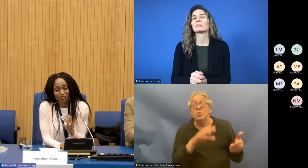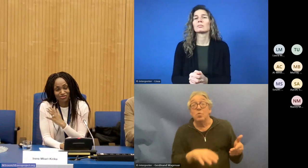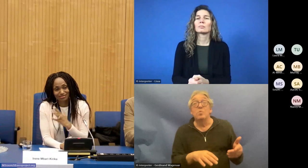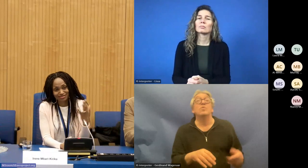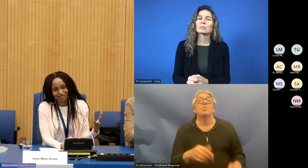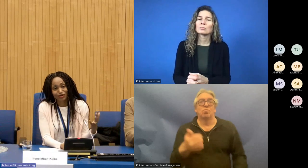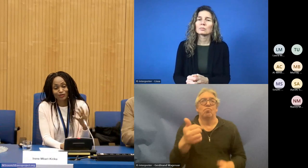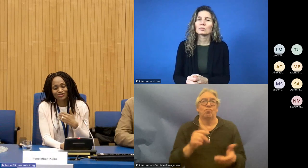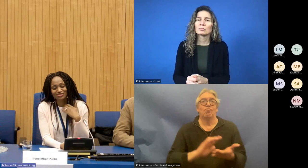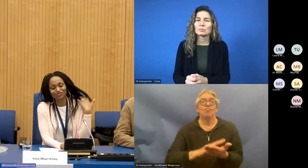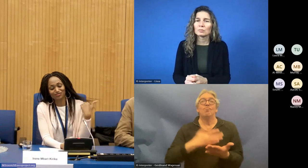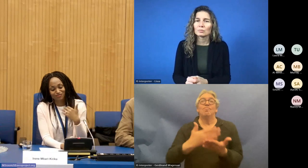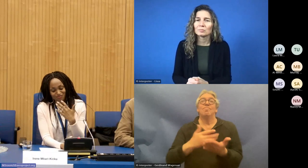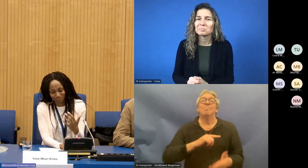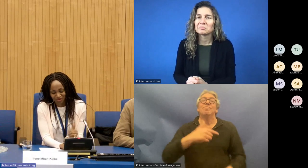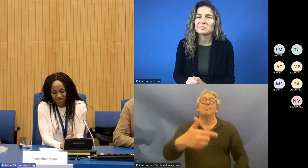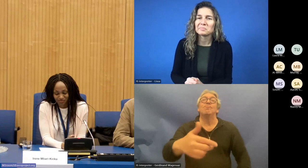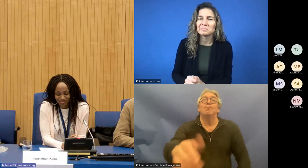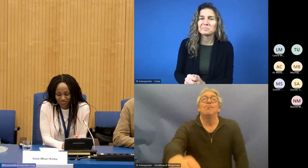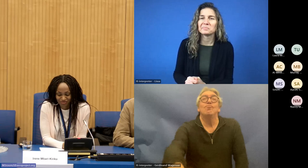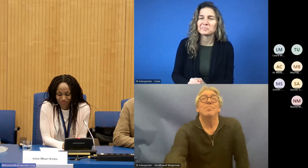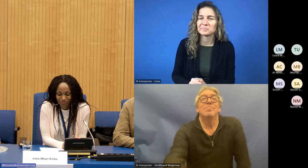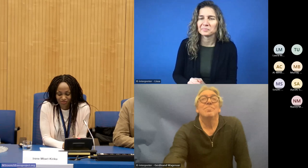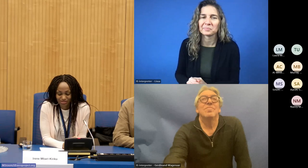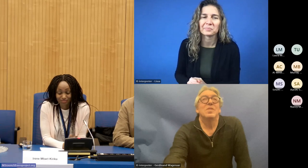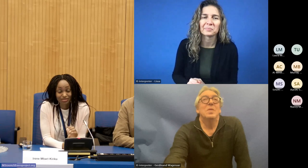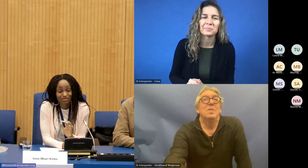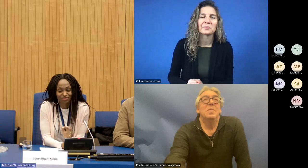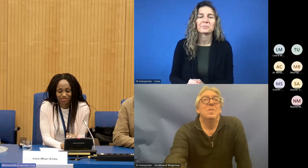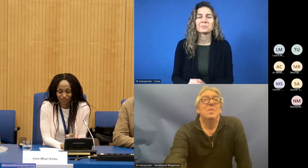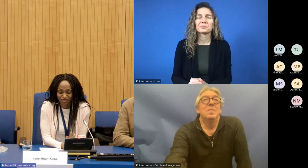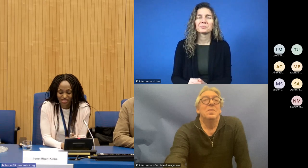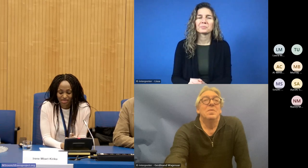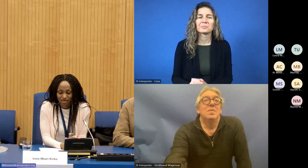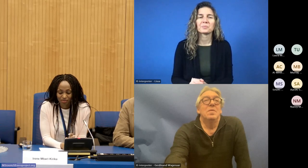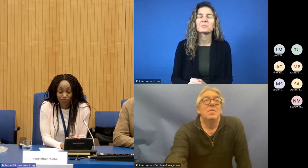are both in technology, we have had quite a bit of experience but it is quite a bit different.